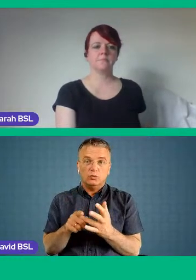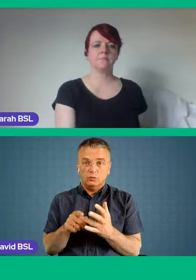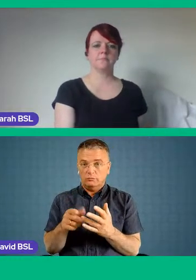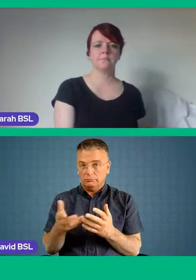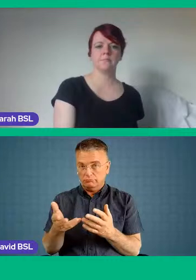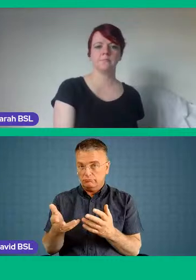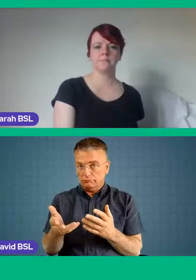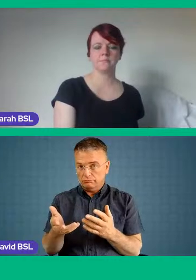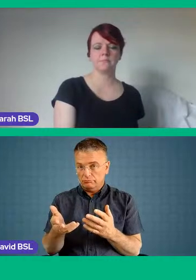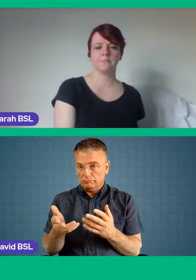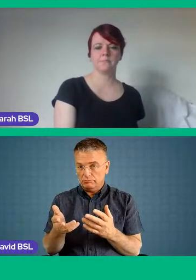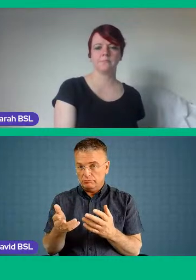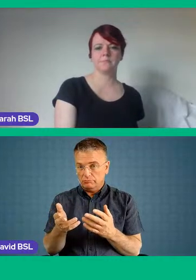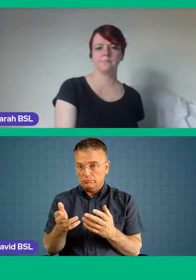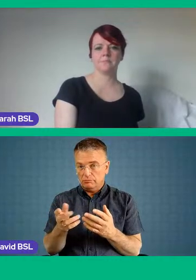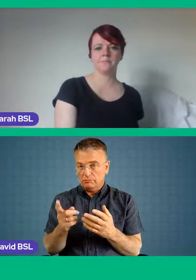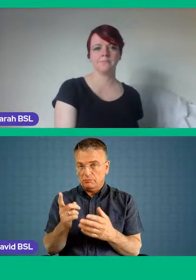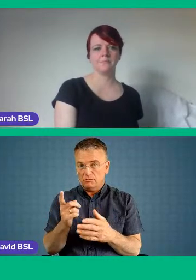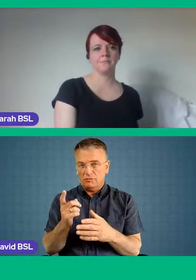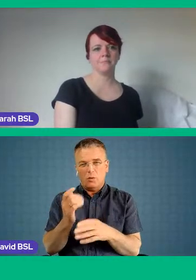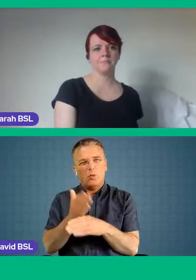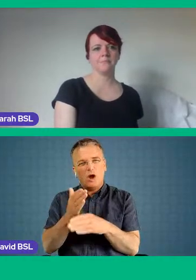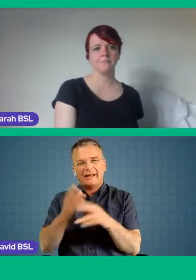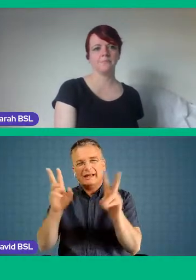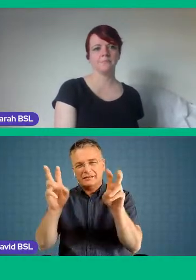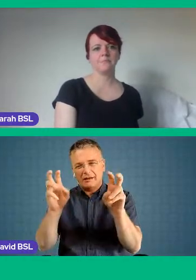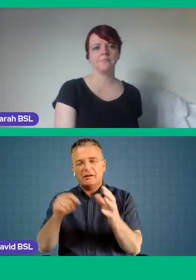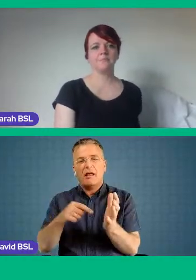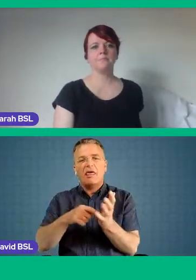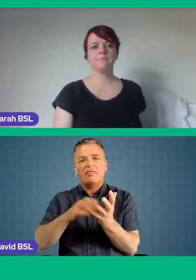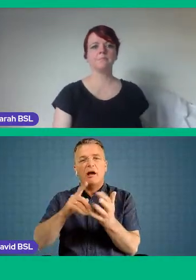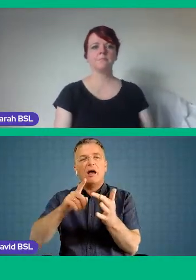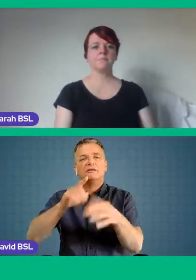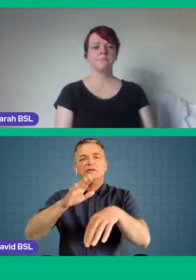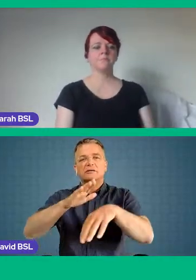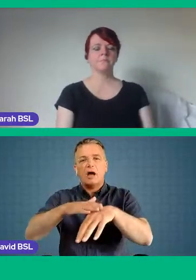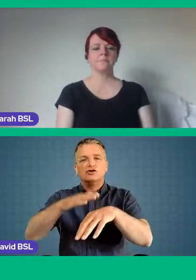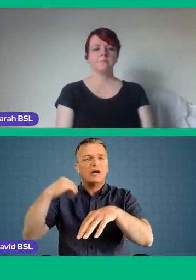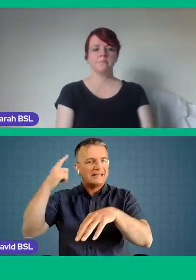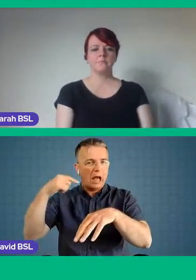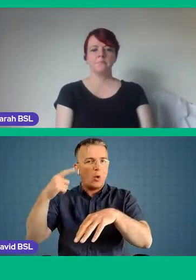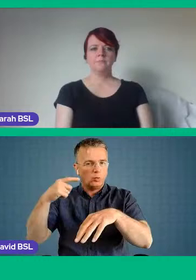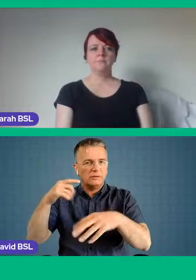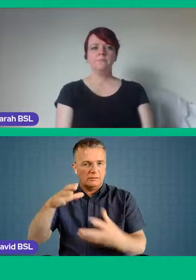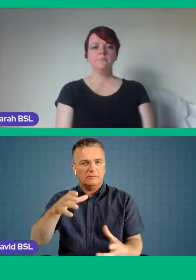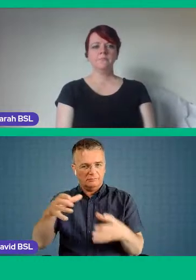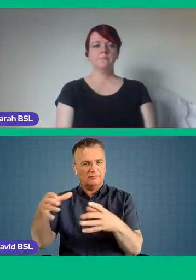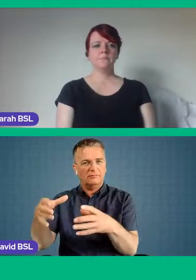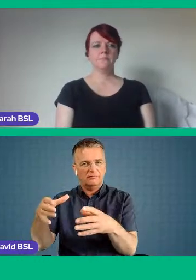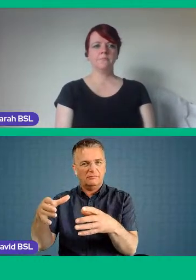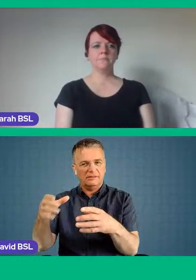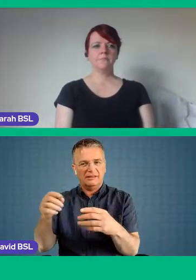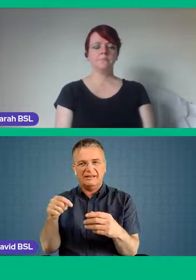"the touch sound' is basically a small device that you hold in